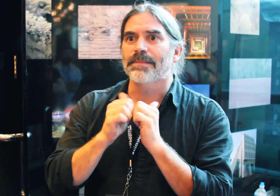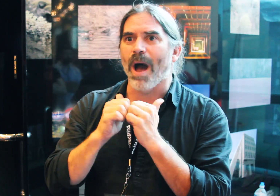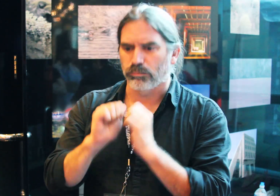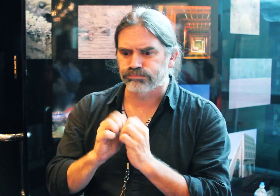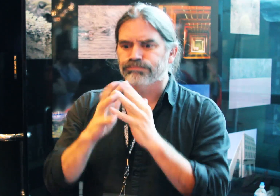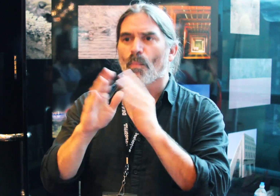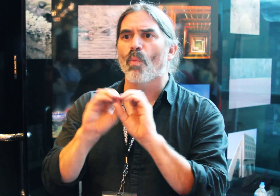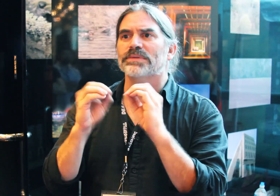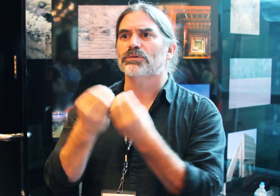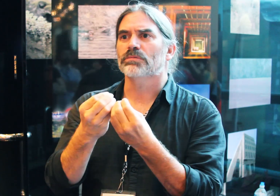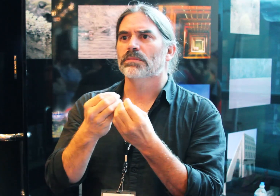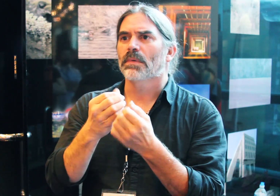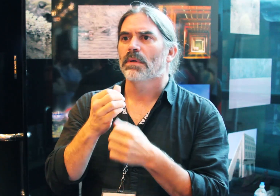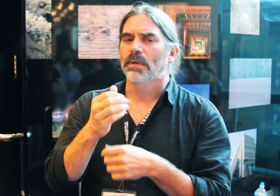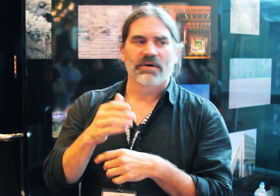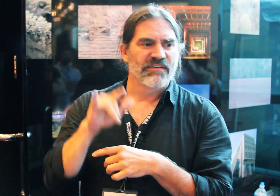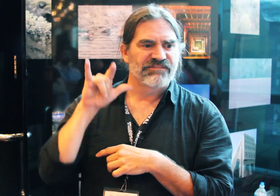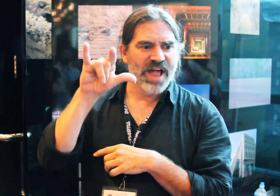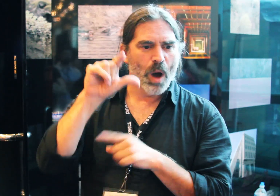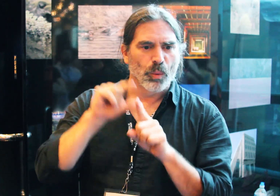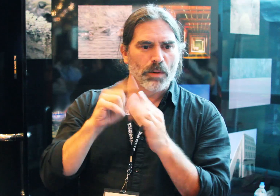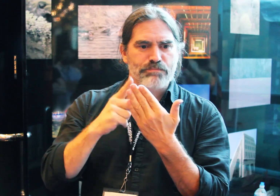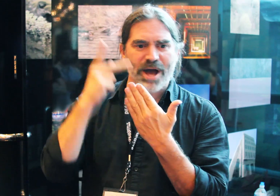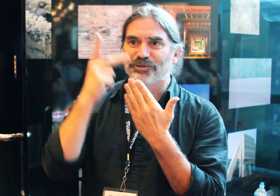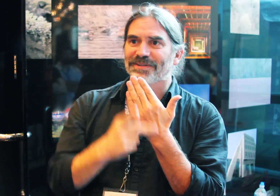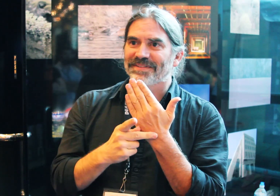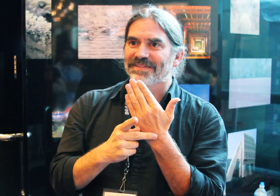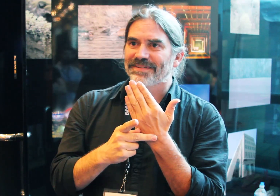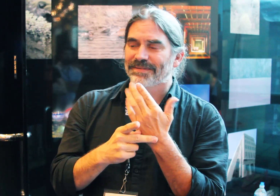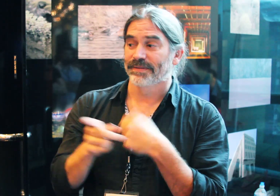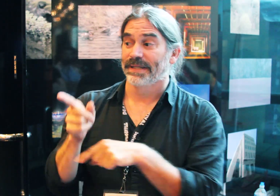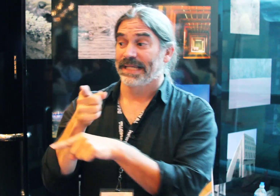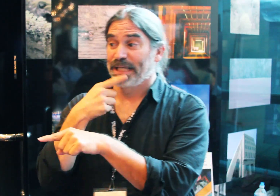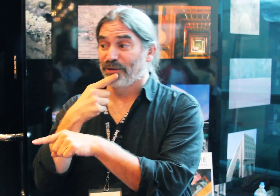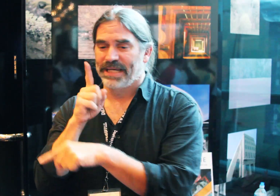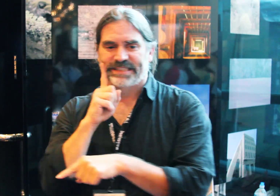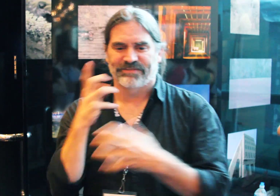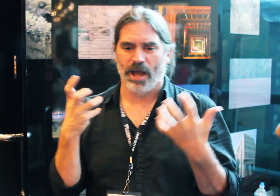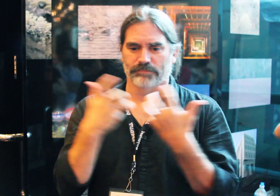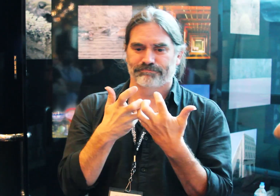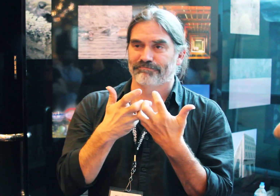and somehow started up an organization, "The Flying Words Project". With hearing and Deaf coming together